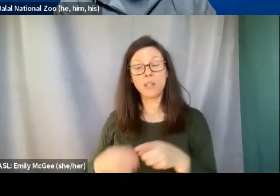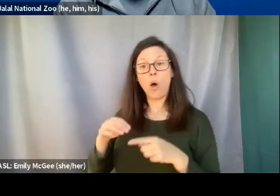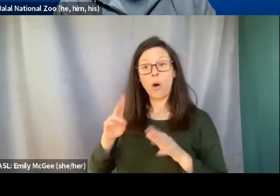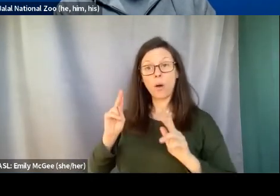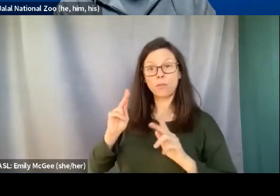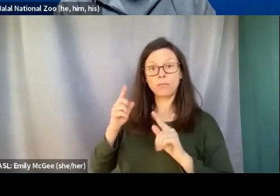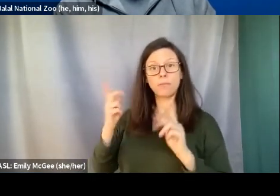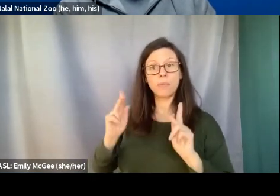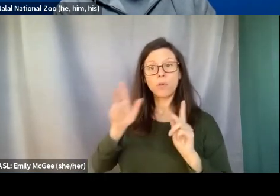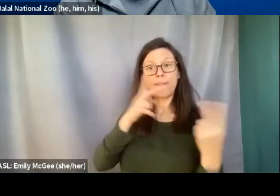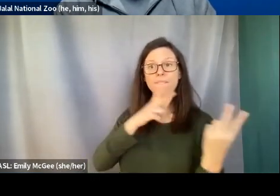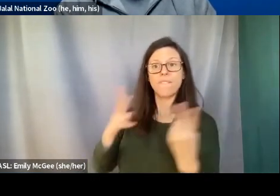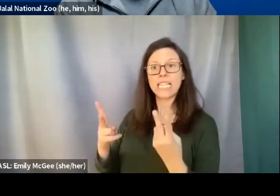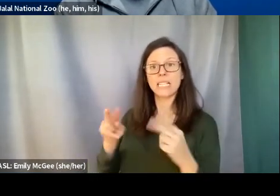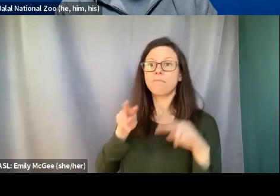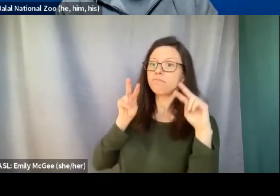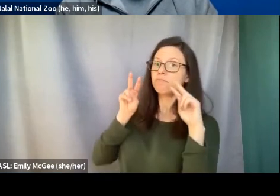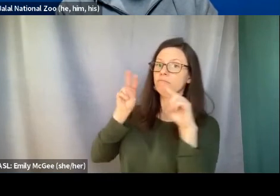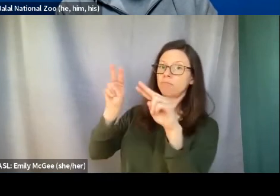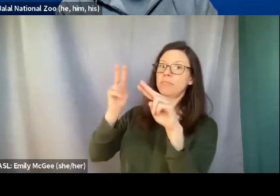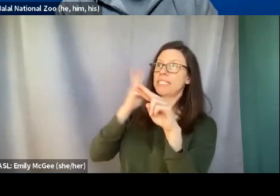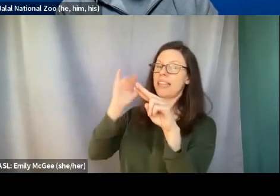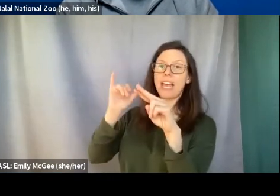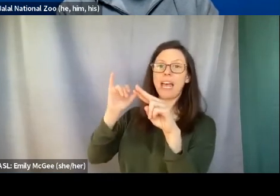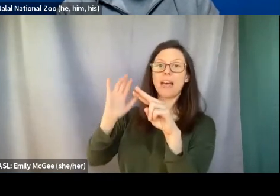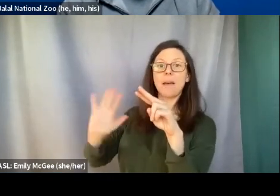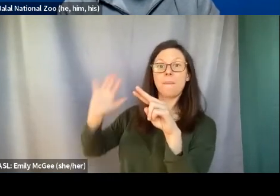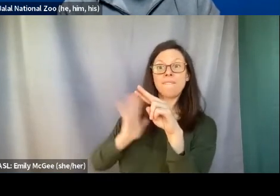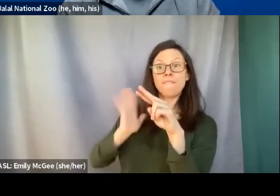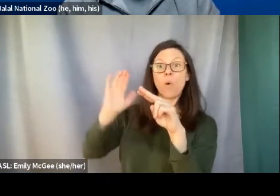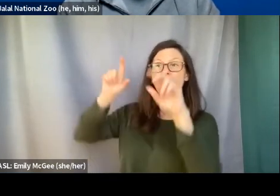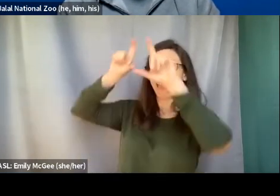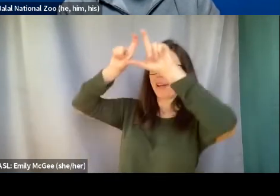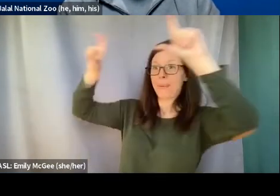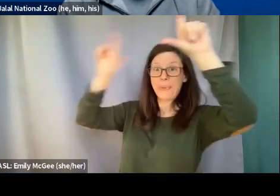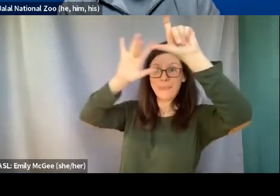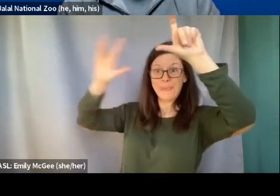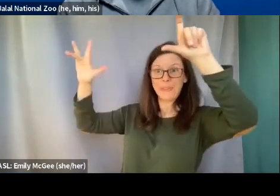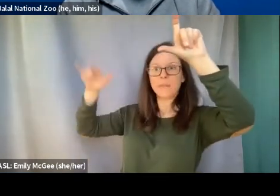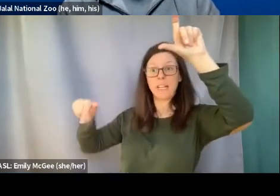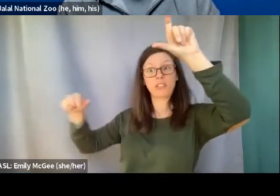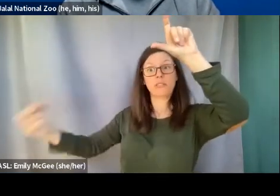barrier was originally open that she realized she could actually reach, so just another one of those